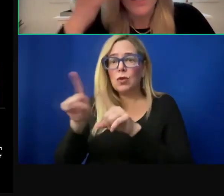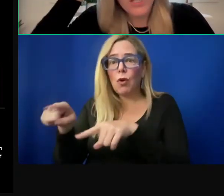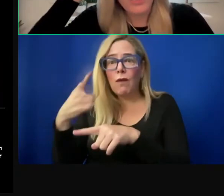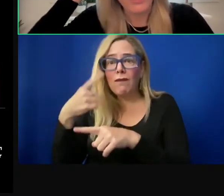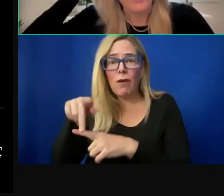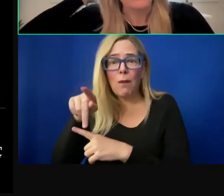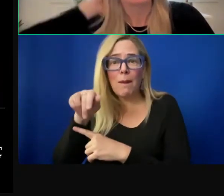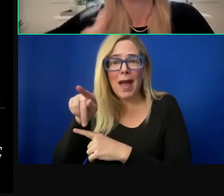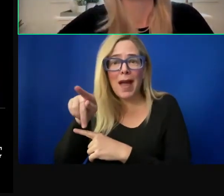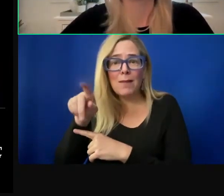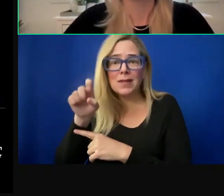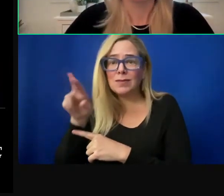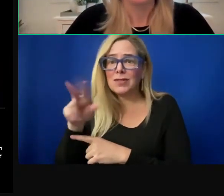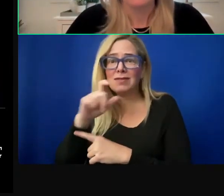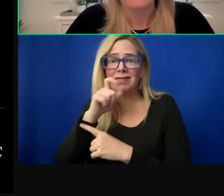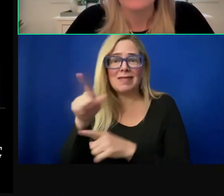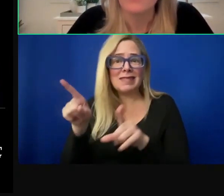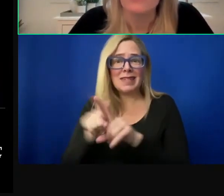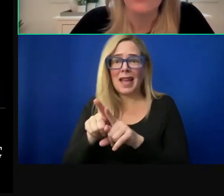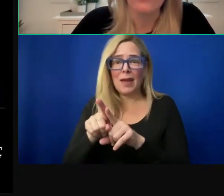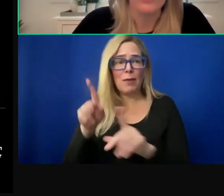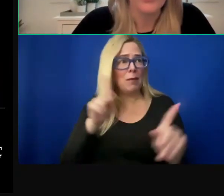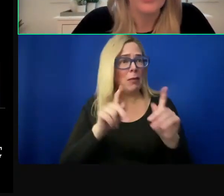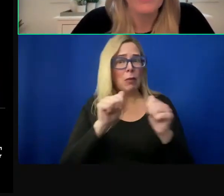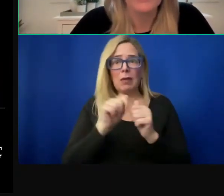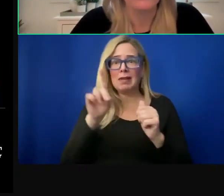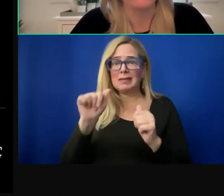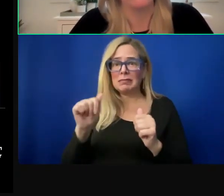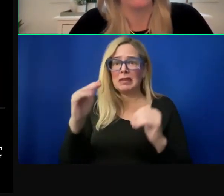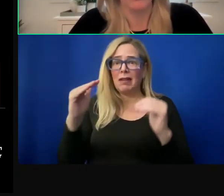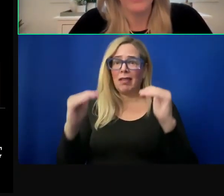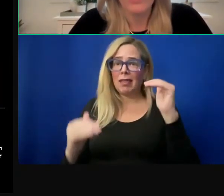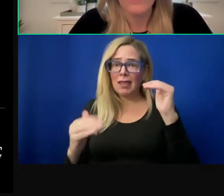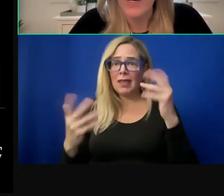Additionally, there's disparities in the social determinants or social drivers of